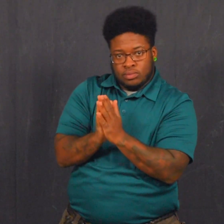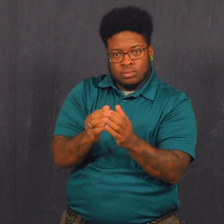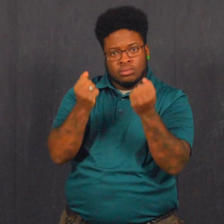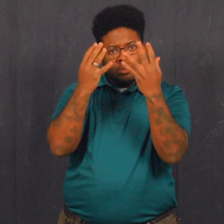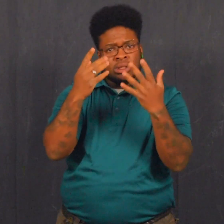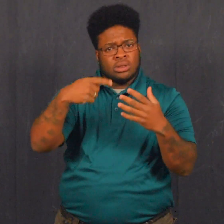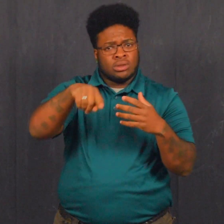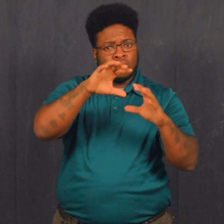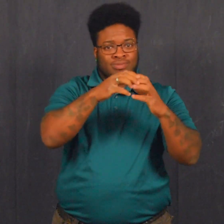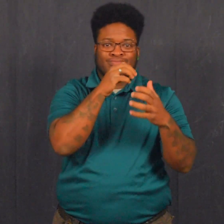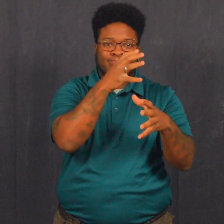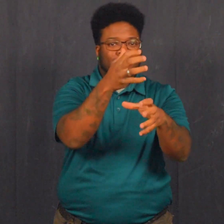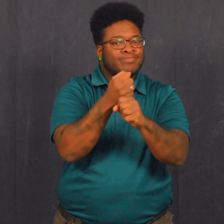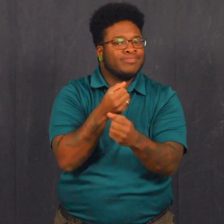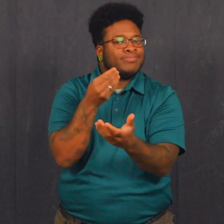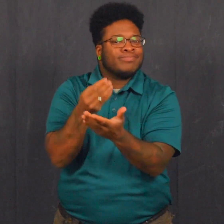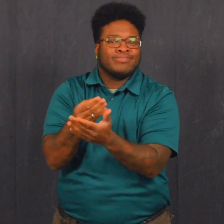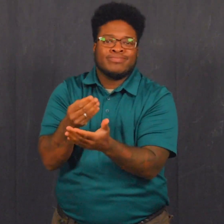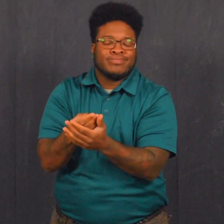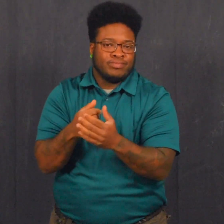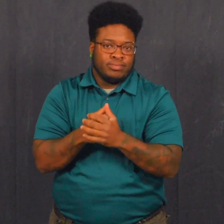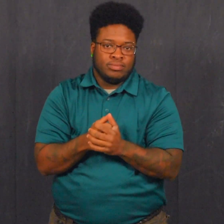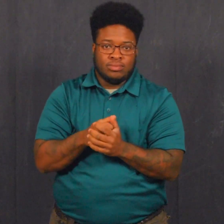and many groups didn’t get funding.